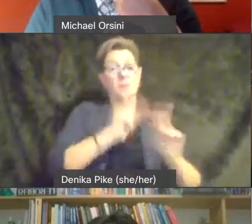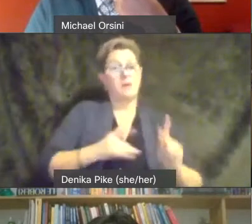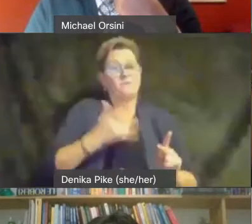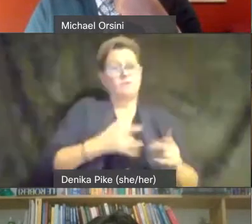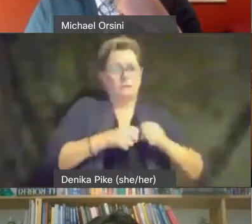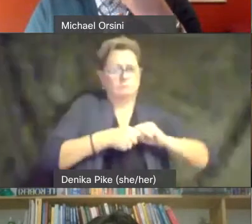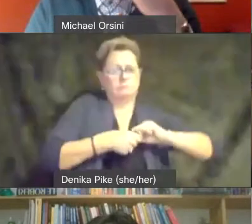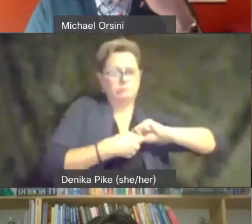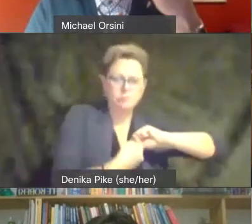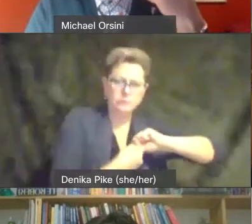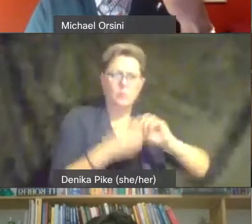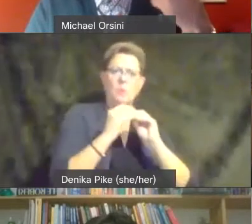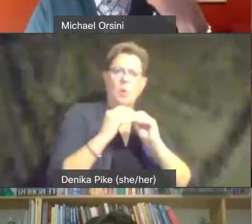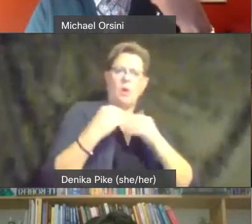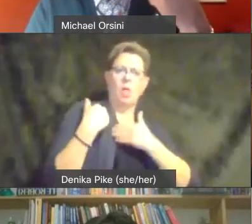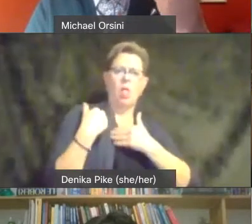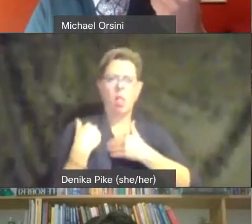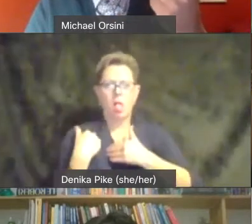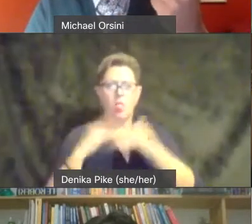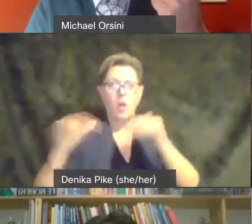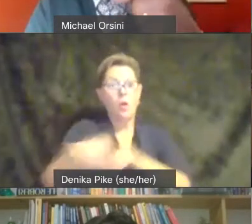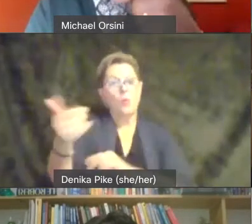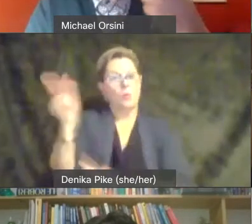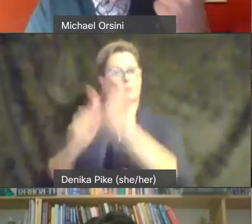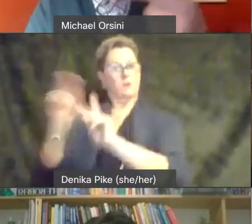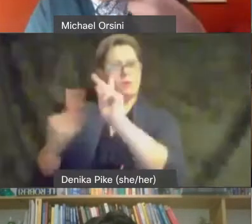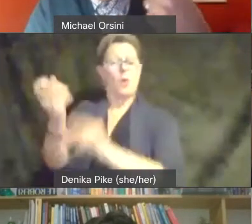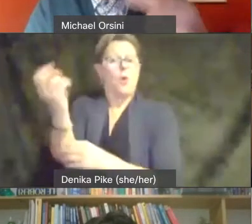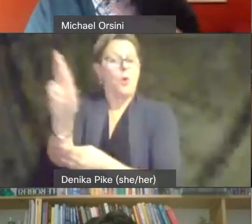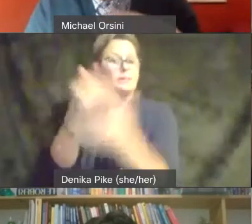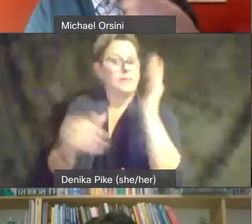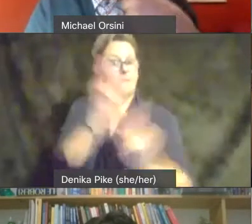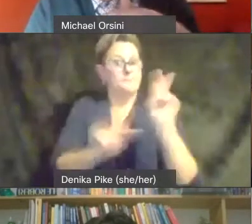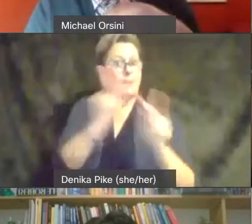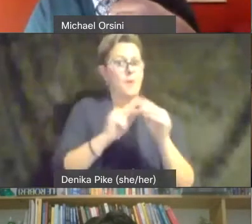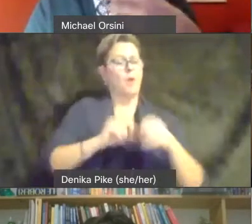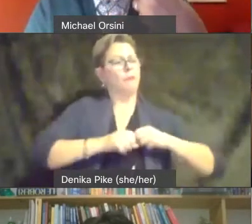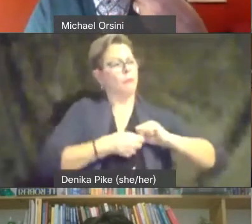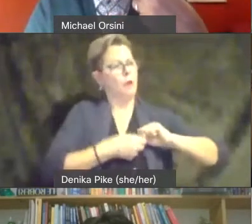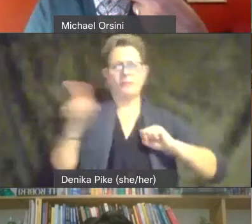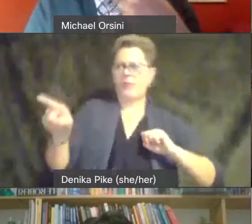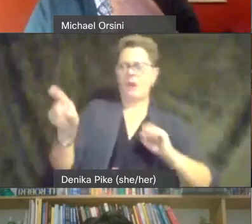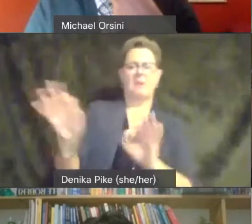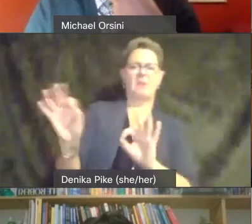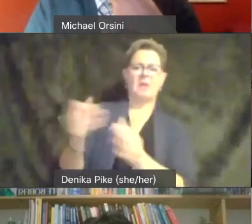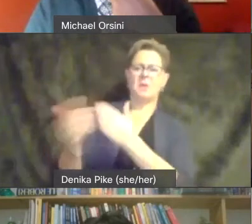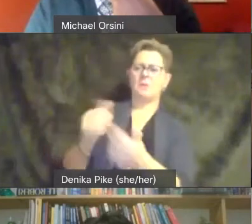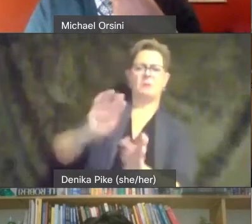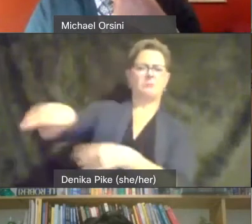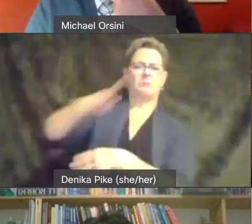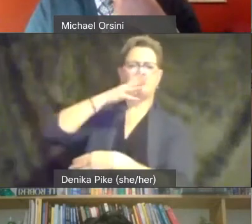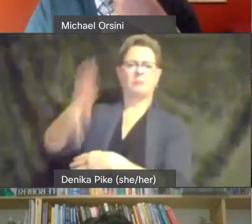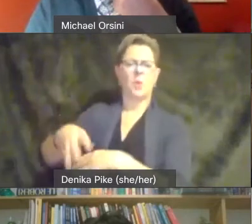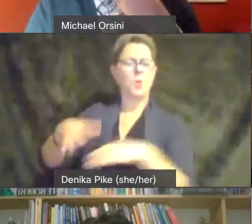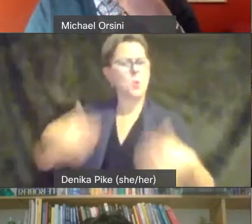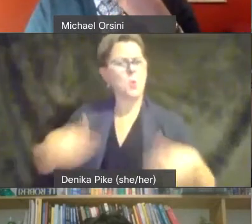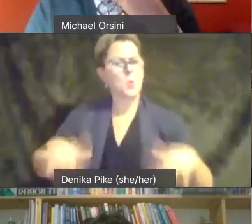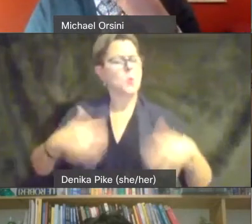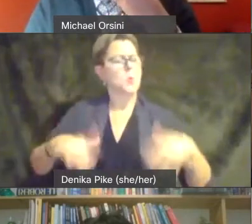Also, the idea that some lives are more reasonable than others. I think that's something that we've heard and seen really, really, painfully. I think it's a painful reminder that.